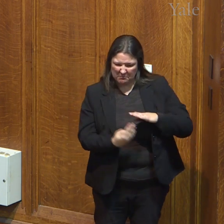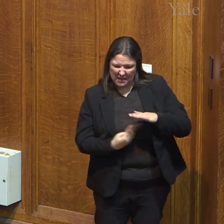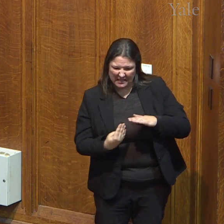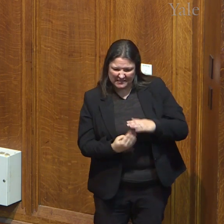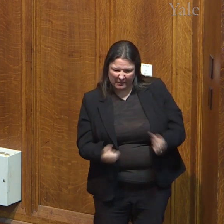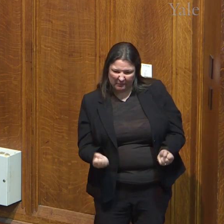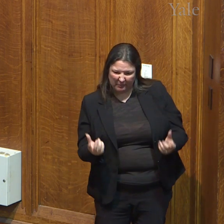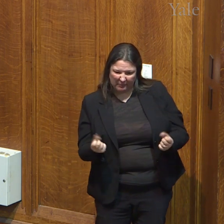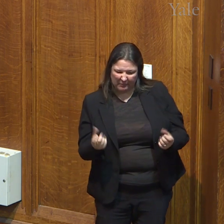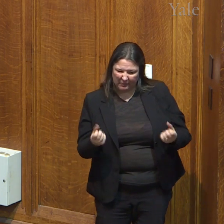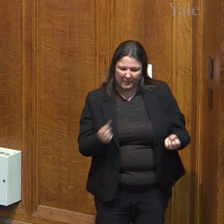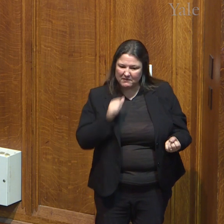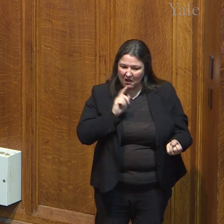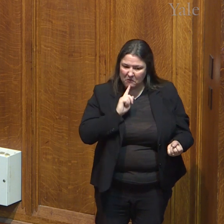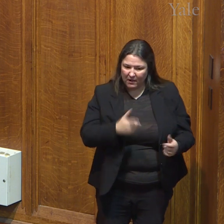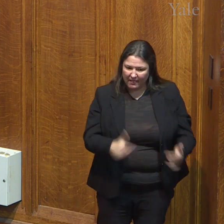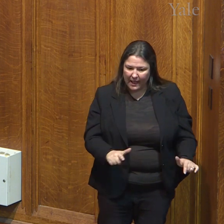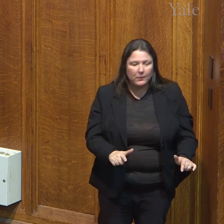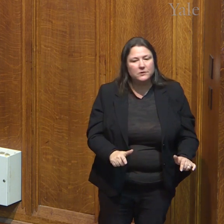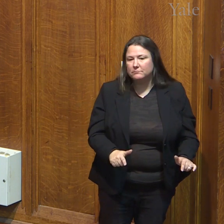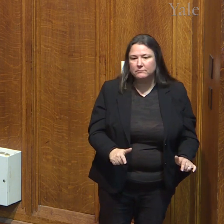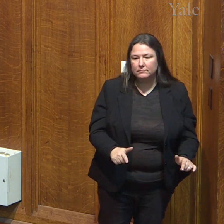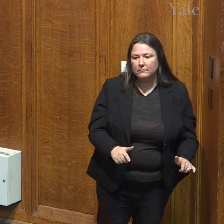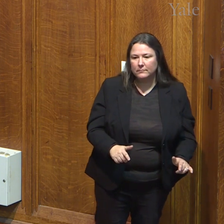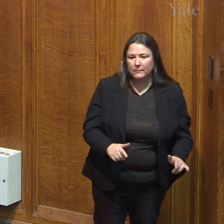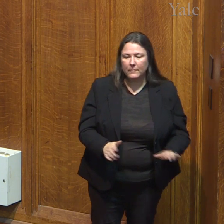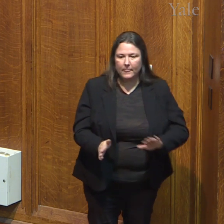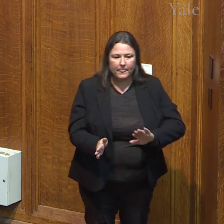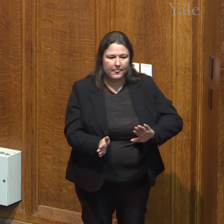are now rather thoroughly discredited